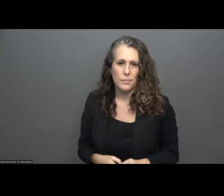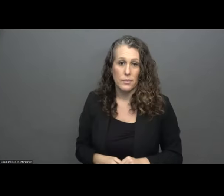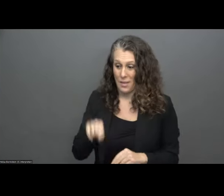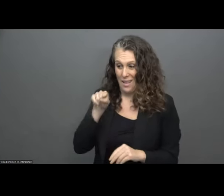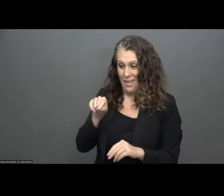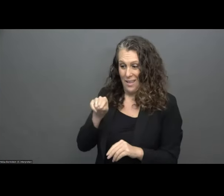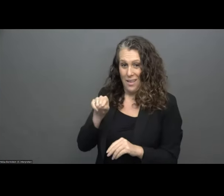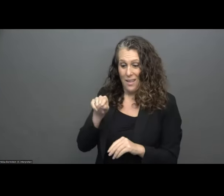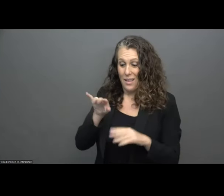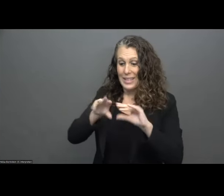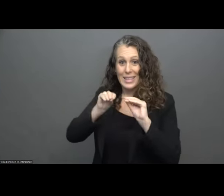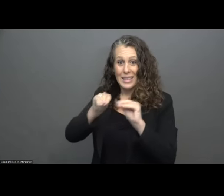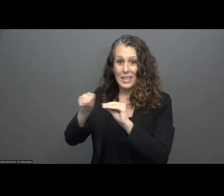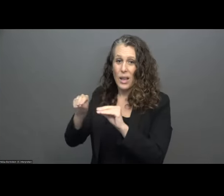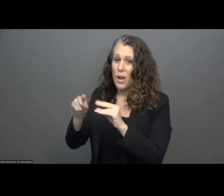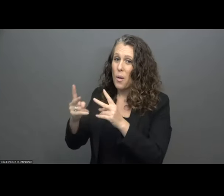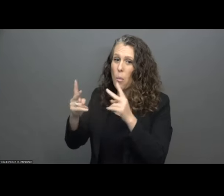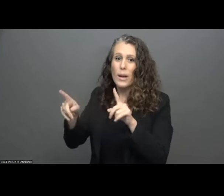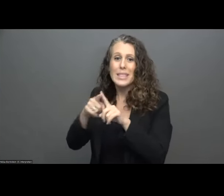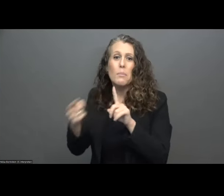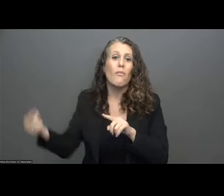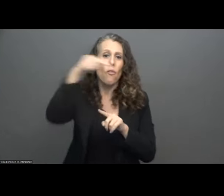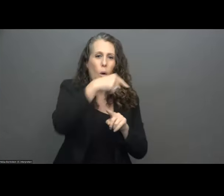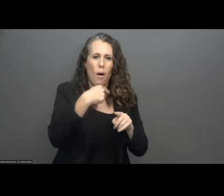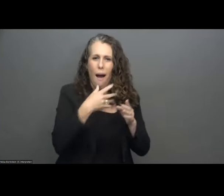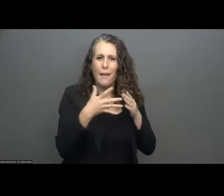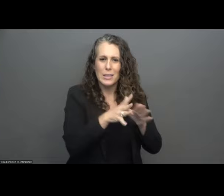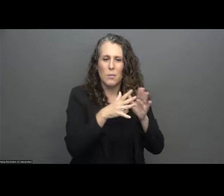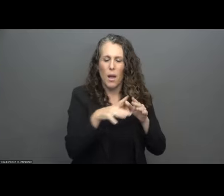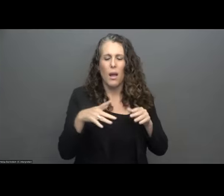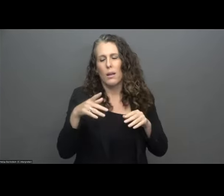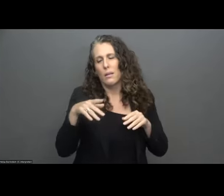to the point I spoke about earlier of stigma. 09:46:29 By educating our people and making